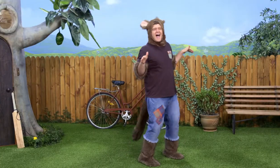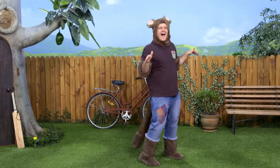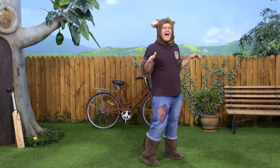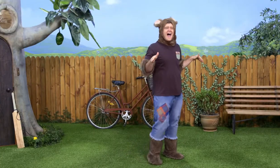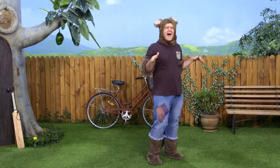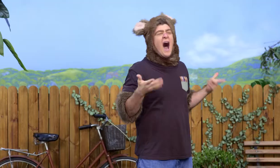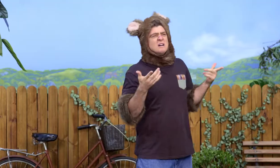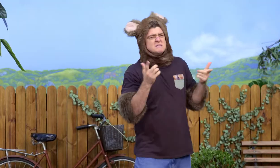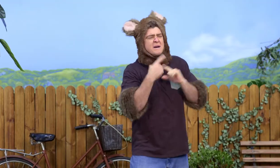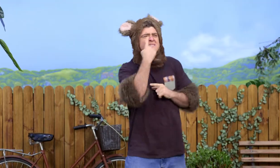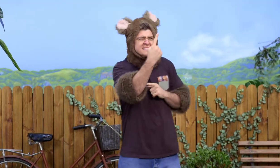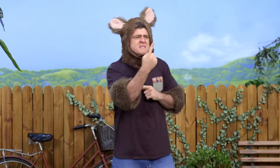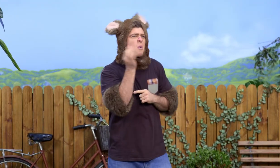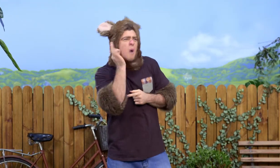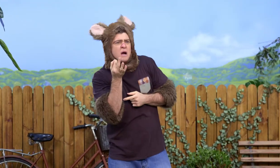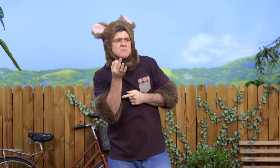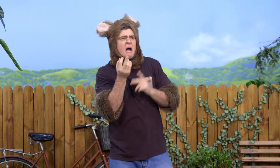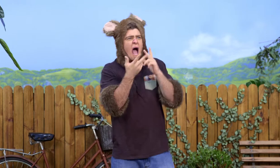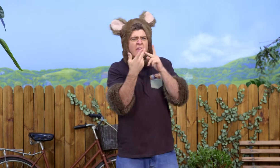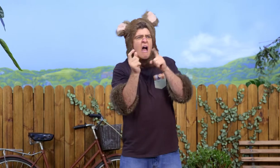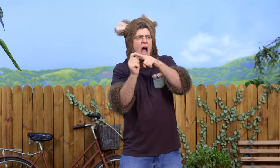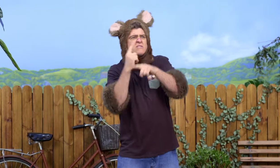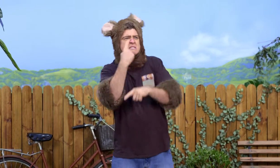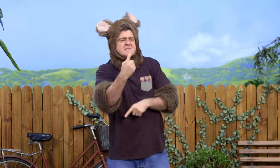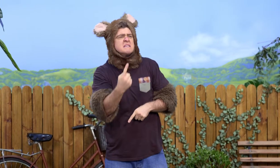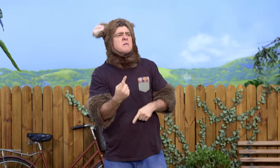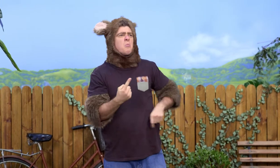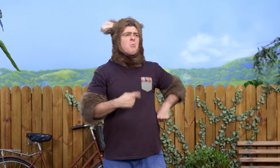Well, sometime they're white, but there are other colours too.